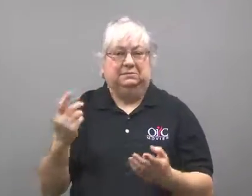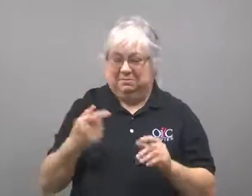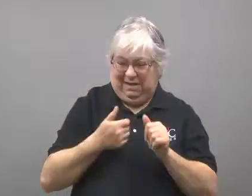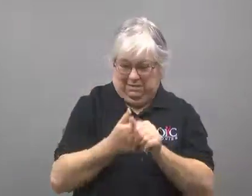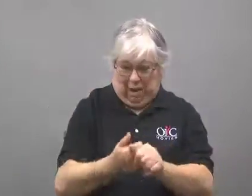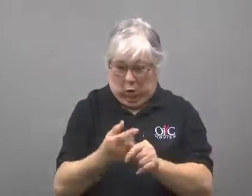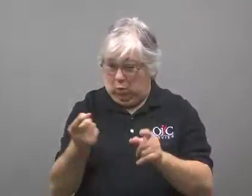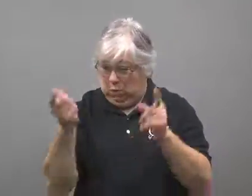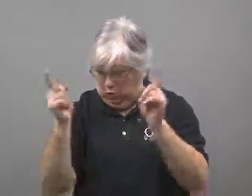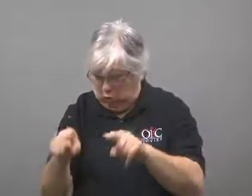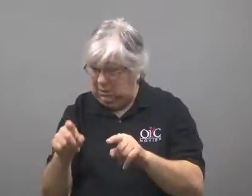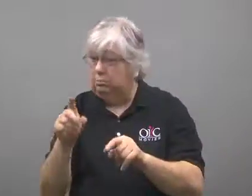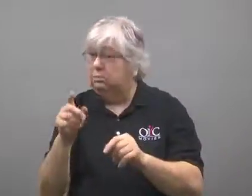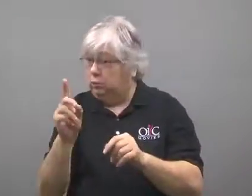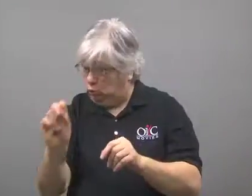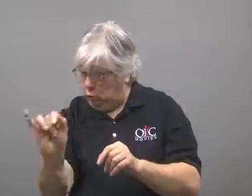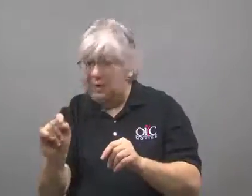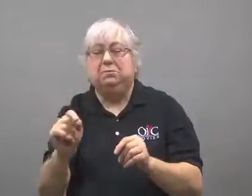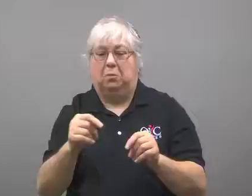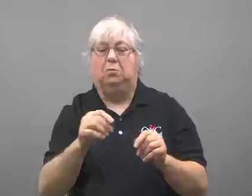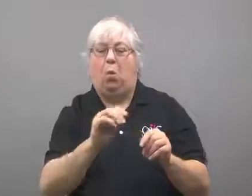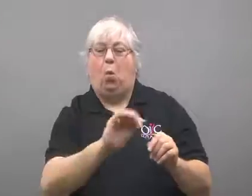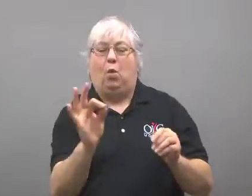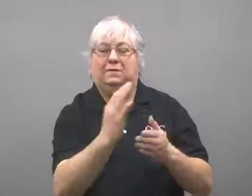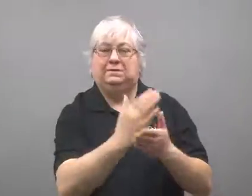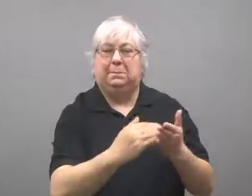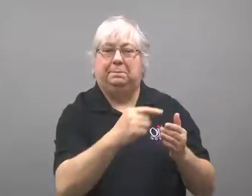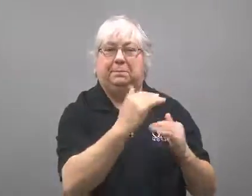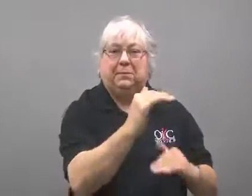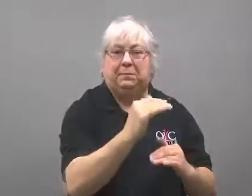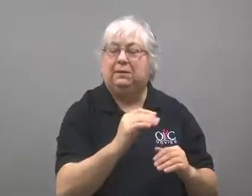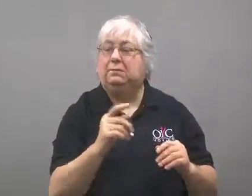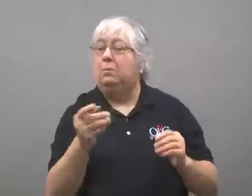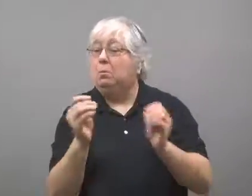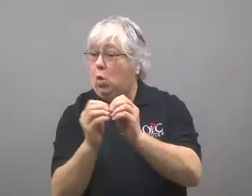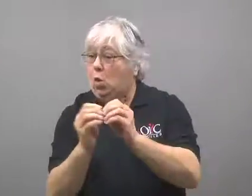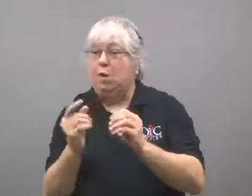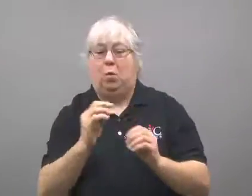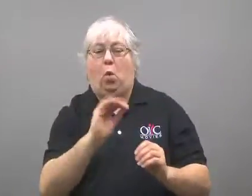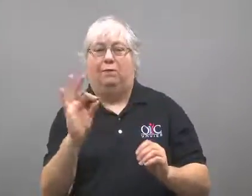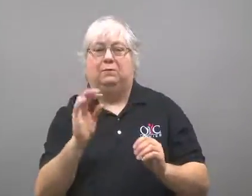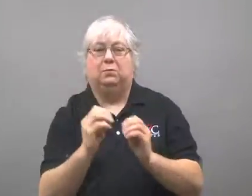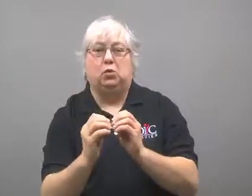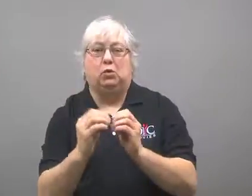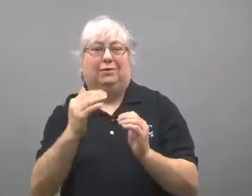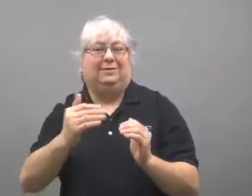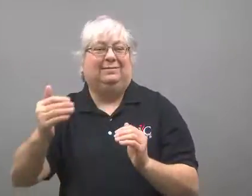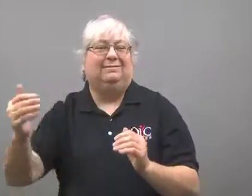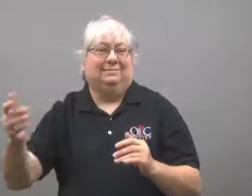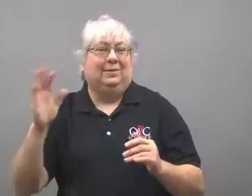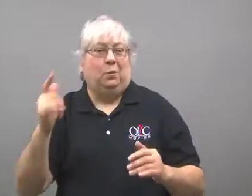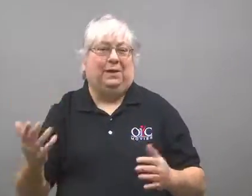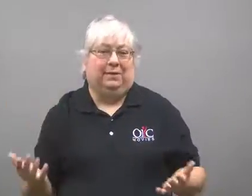They would be lifted proportionate to Iran's cooperation with the agreement.